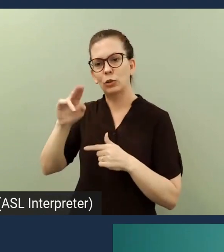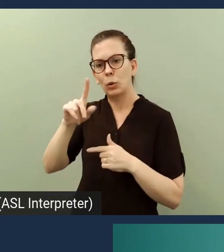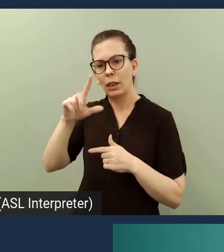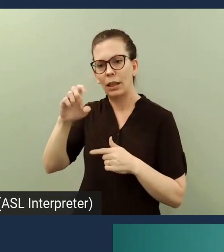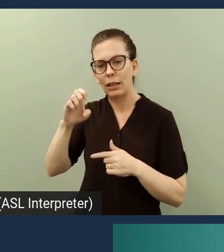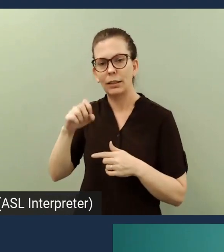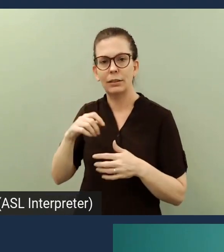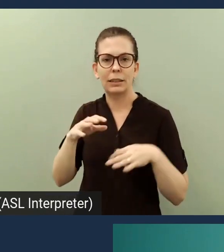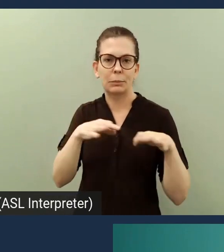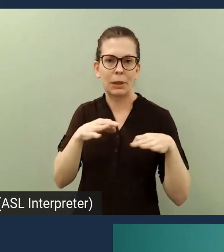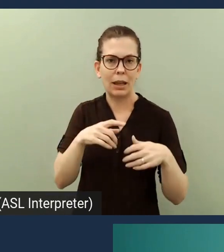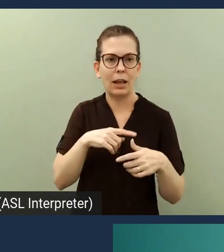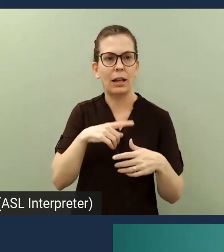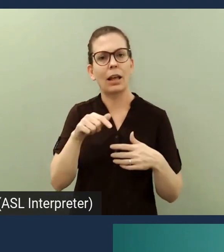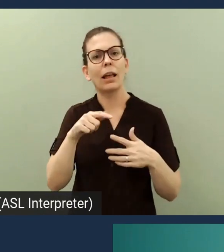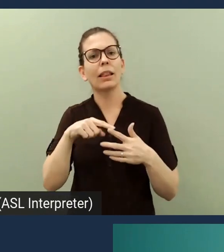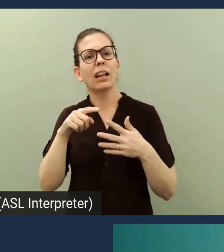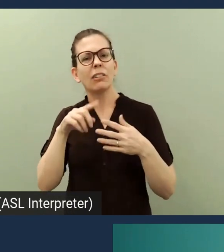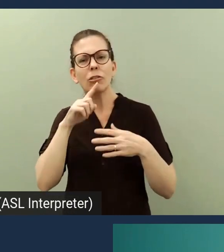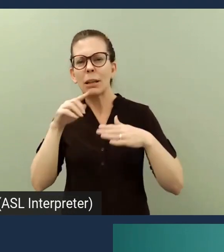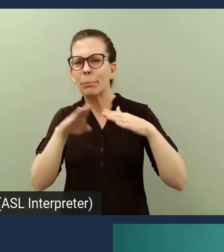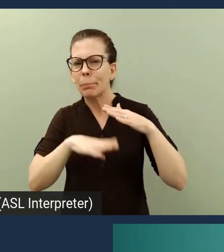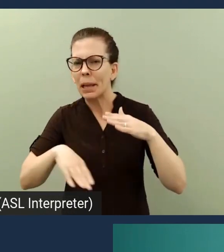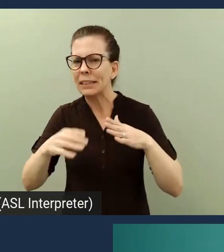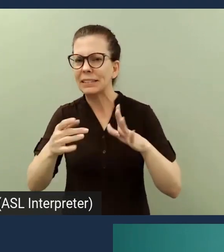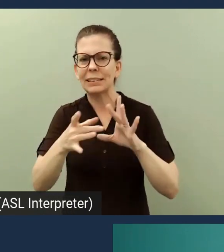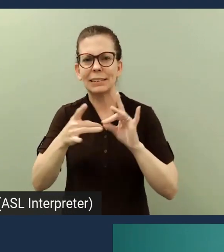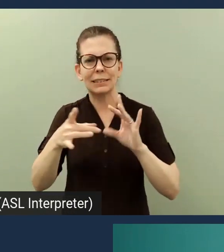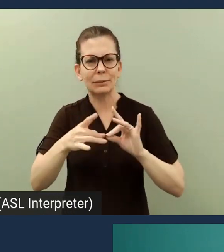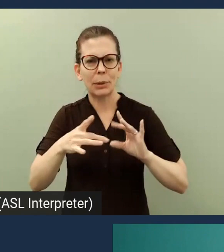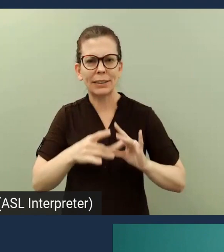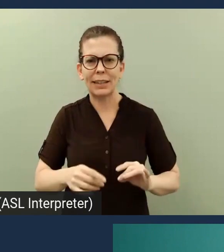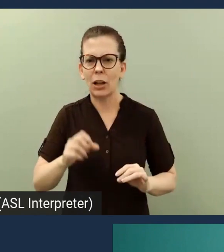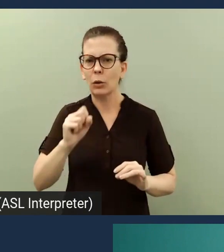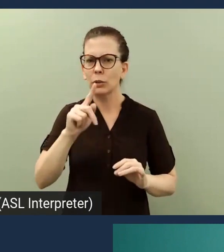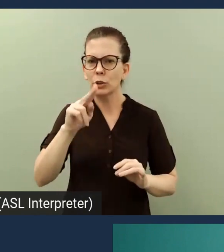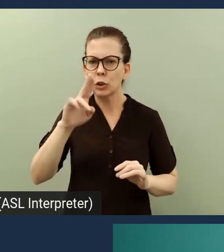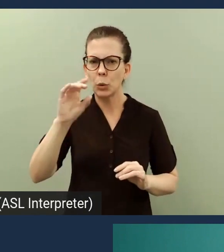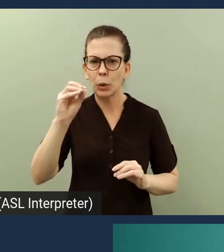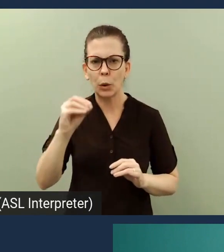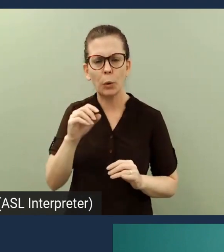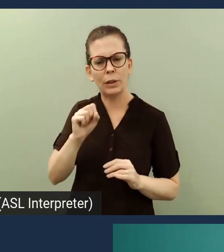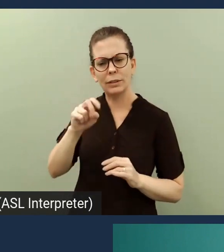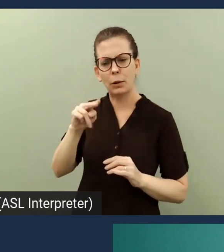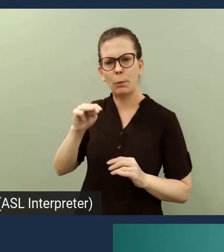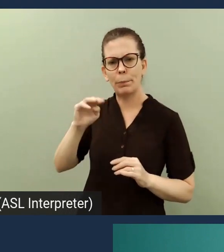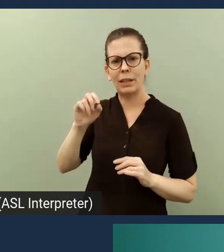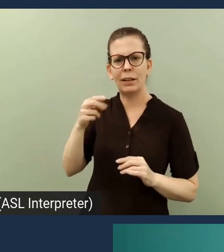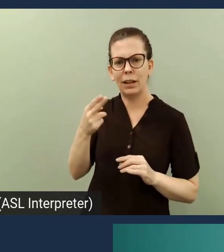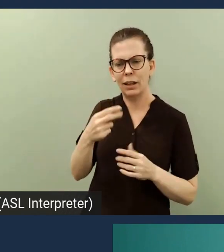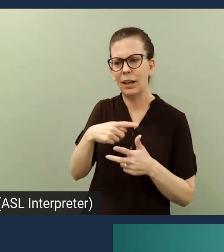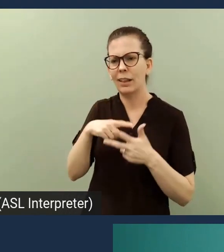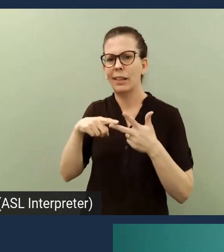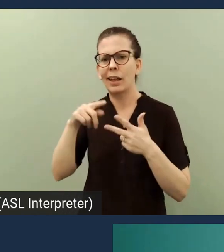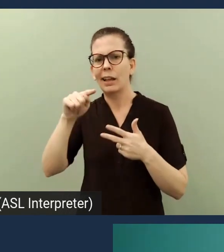then getting the basic breakdown of Studio with Smita, and then Terren talking about asynchronous